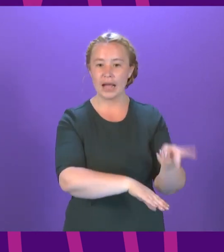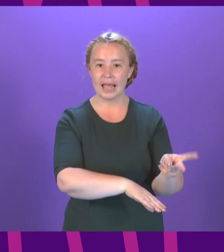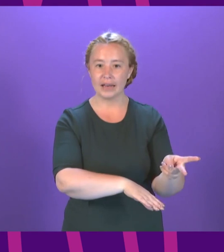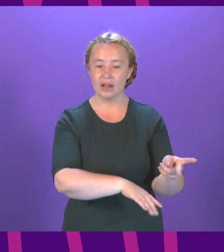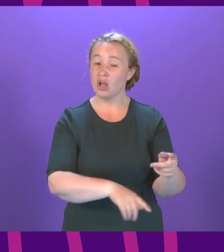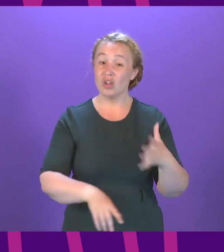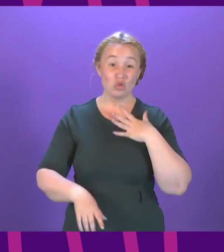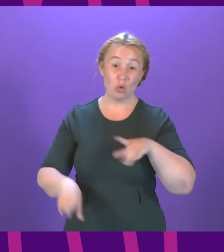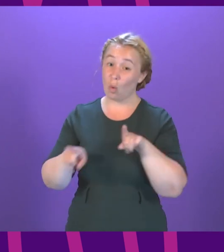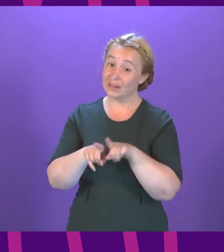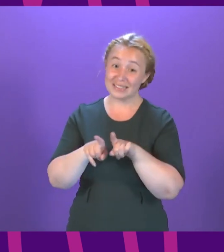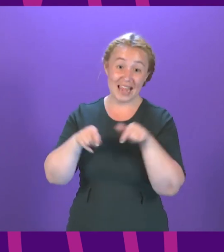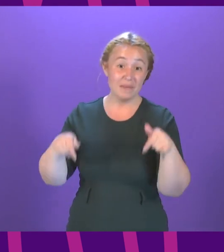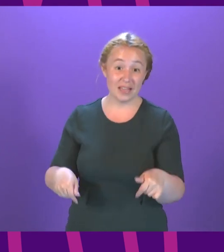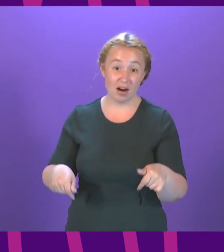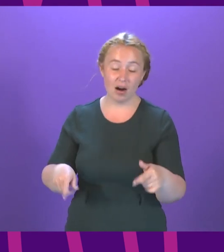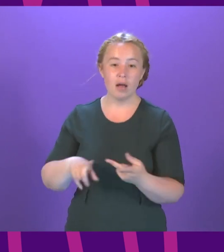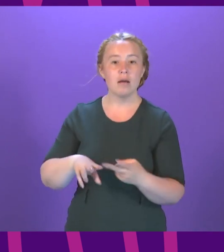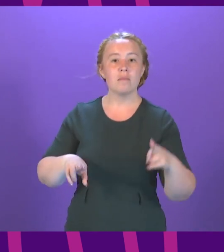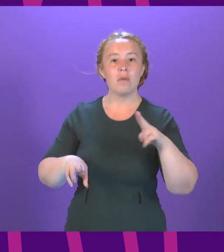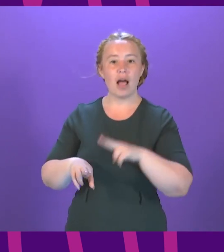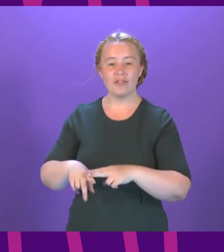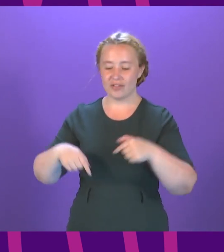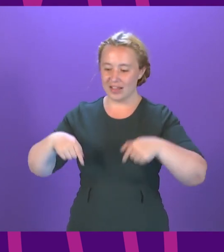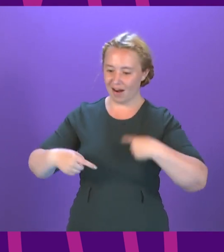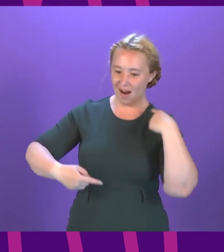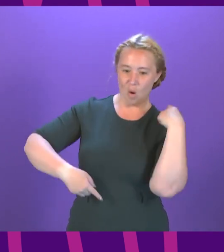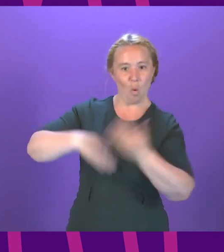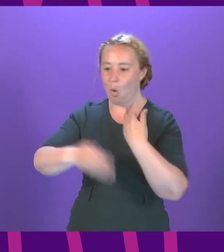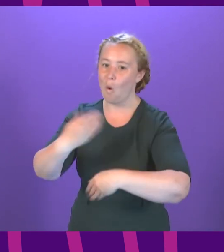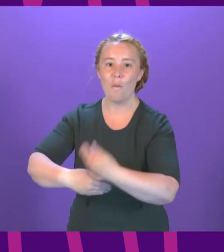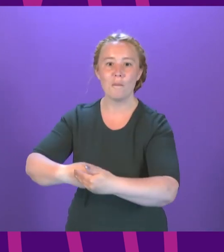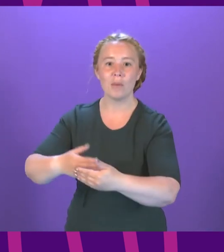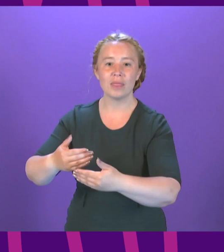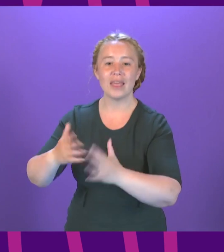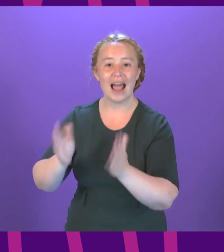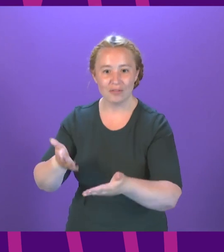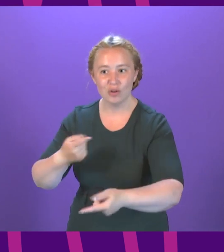do so if we take the brakes off too quickly and allow the situation to spiral out of control.